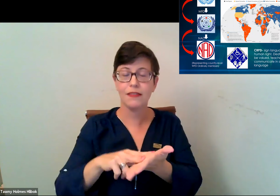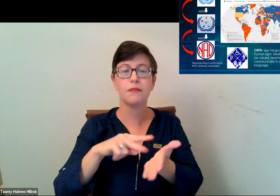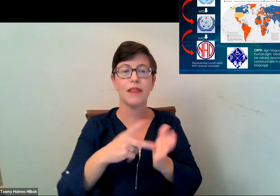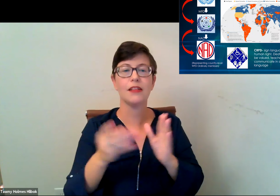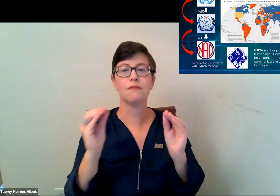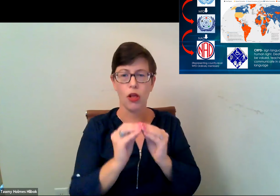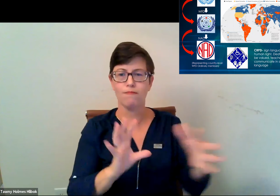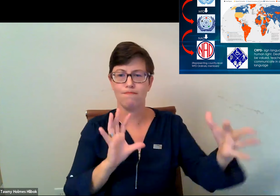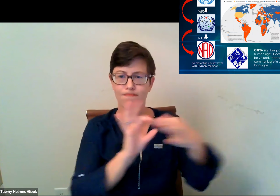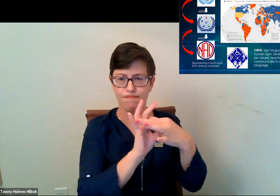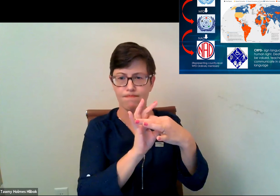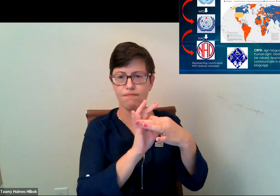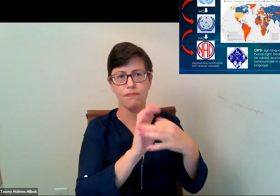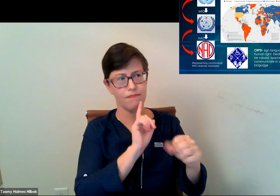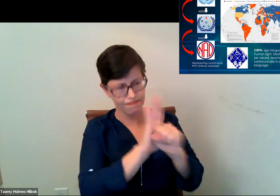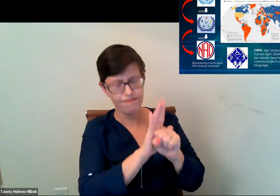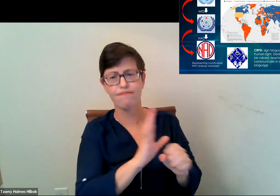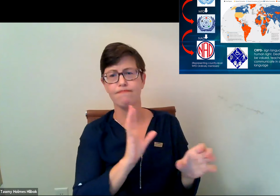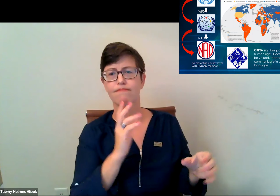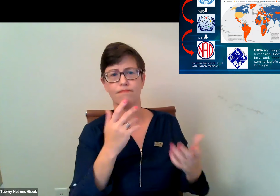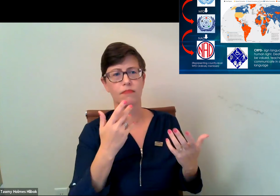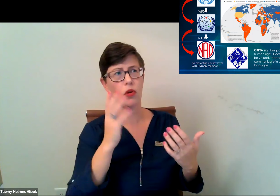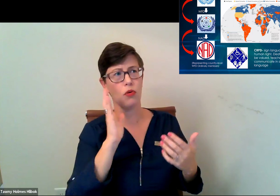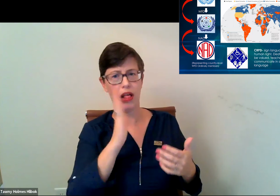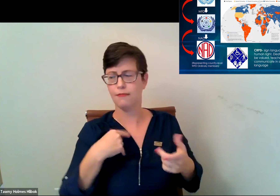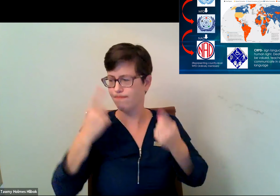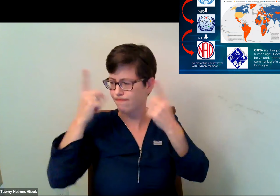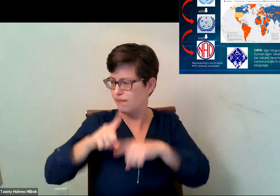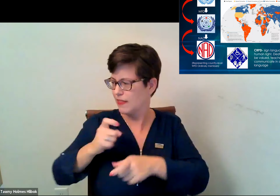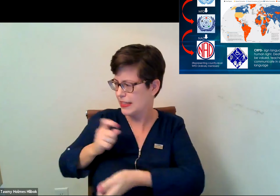So a country could both sign and endorse a tree, which would make it more effective,